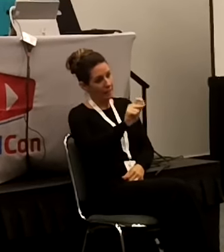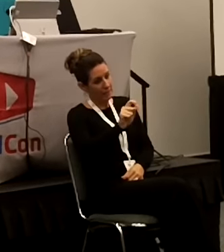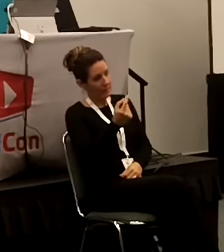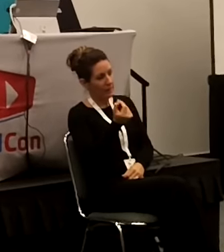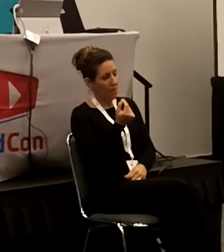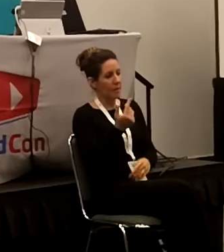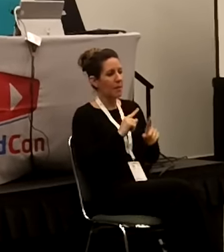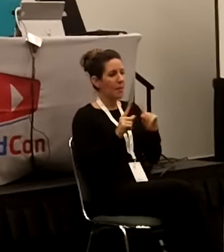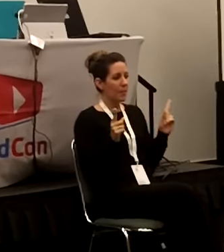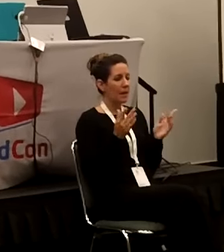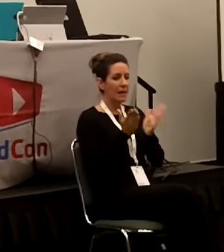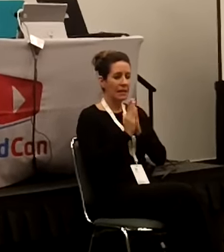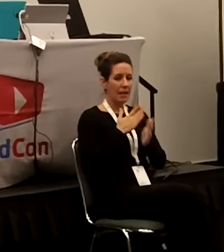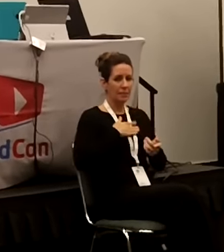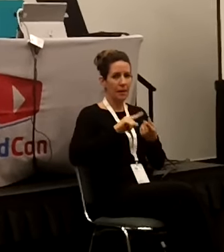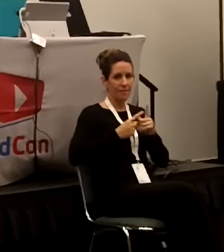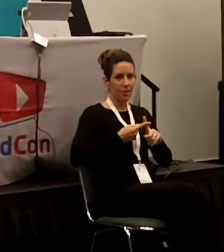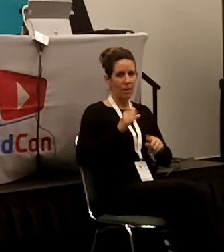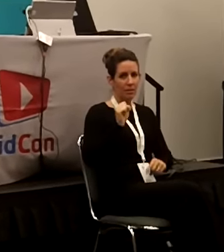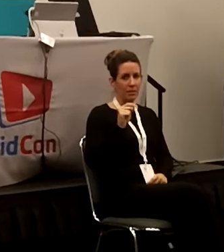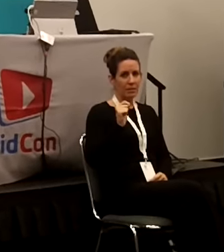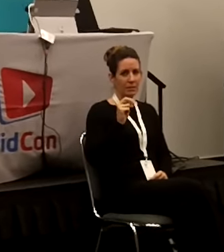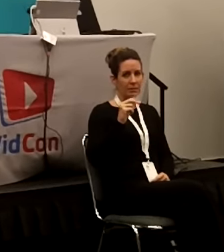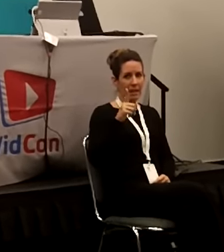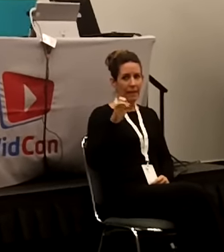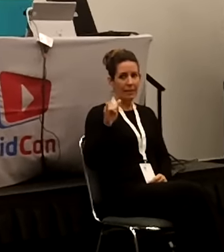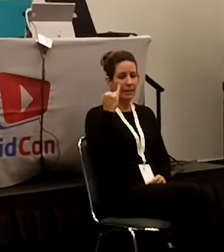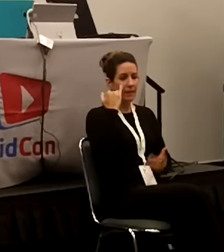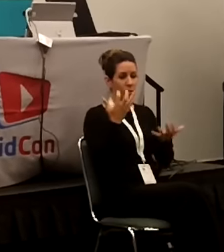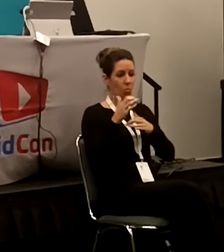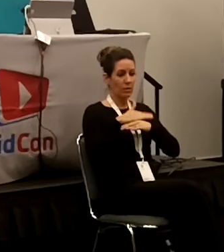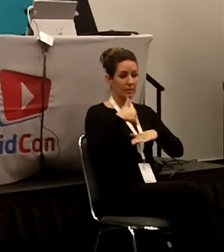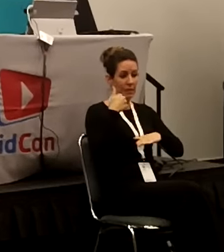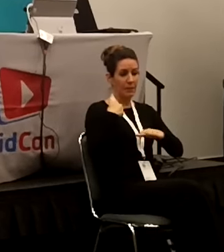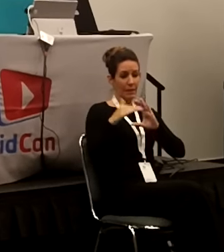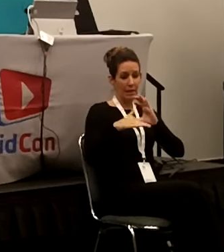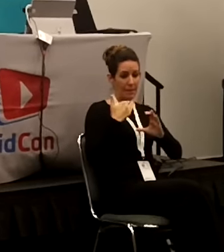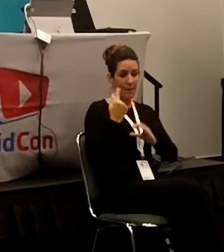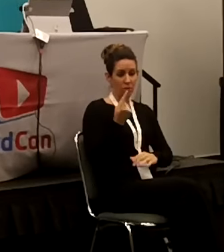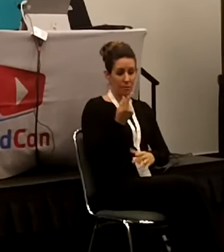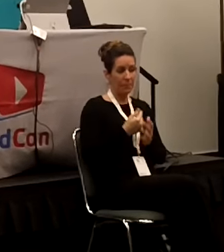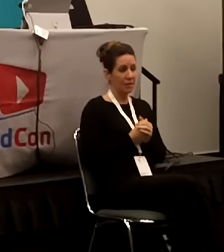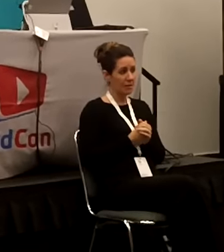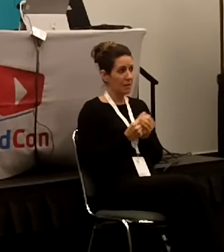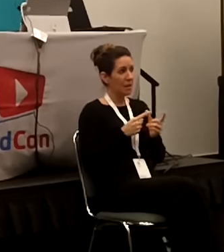I can ask my friend Stanley - if you want to Tweet me an email or something, and then, I'll ask my friend,